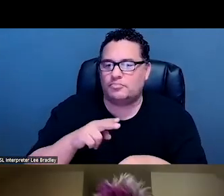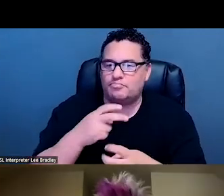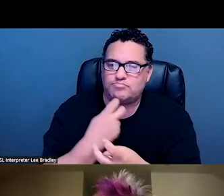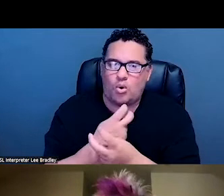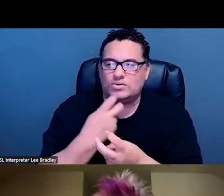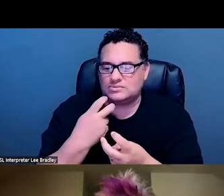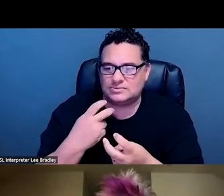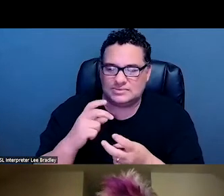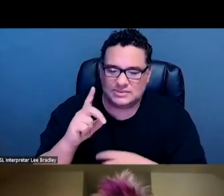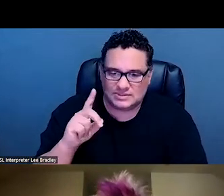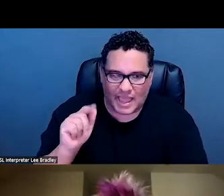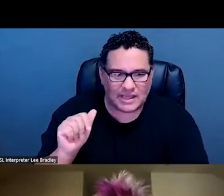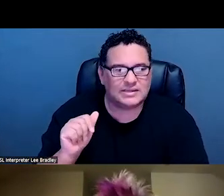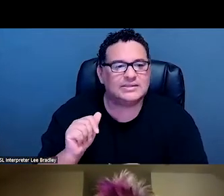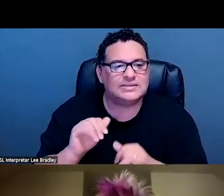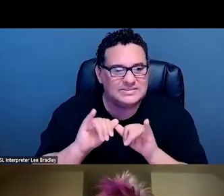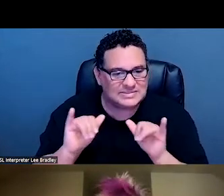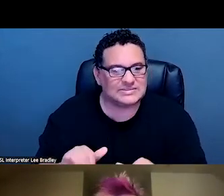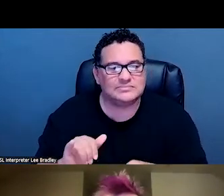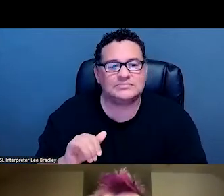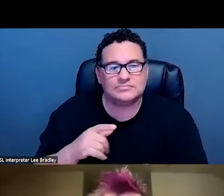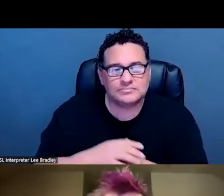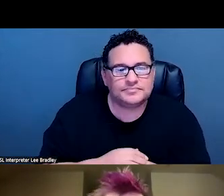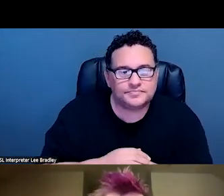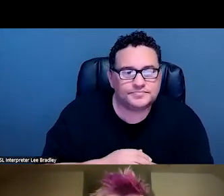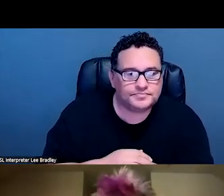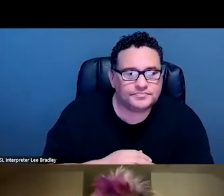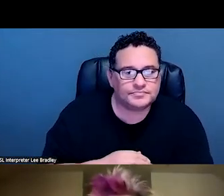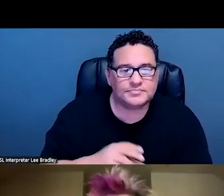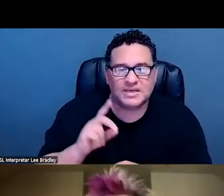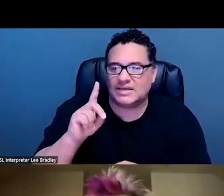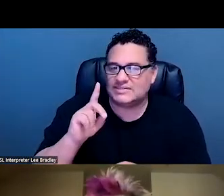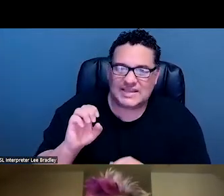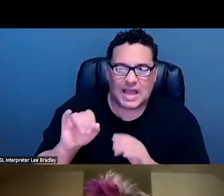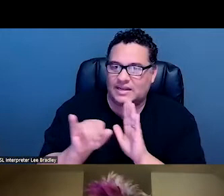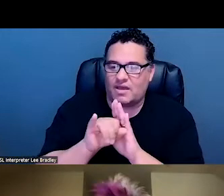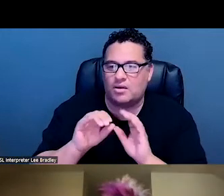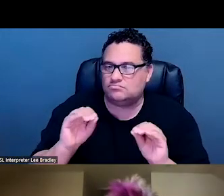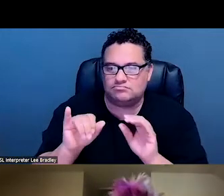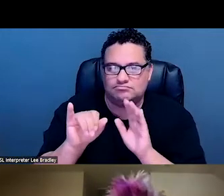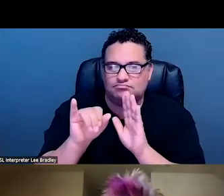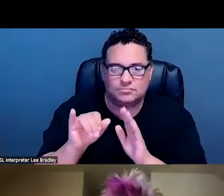THIS IS DEIDENTIFIED DATA. THE UPLOAD, OR REFRESH OF CASES THAT HAVE HAD ADDITIONAL DATA,